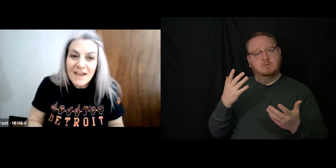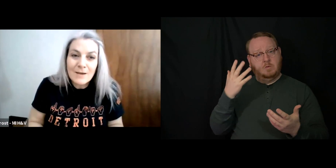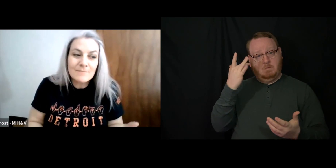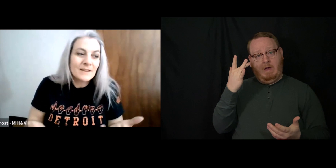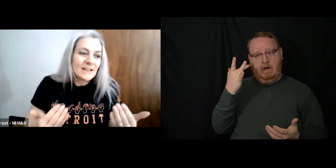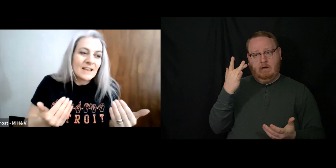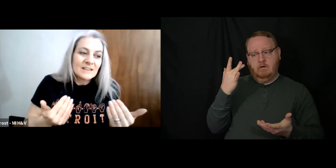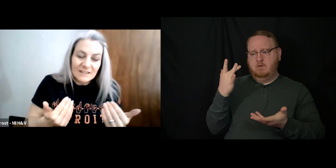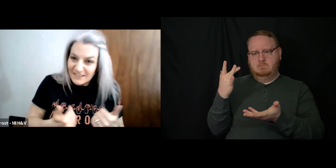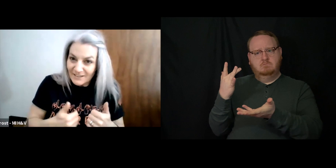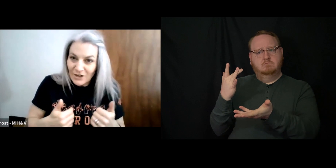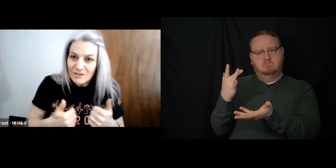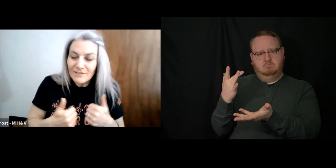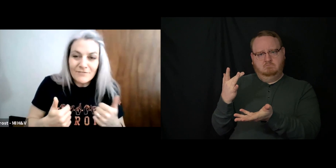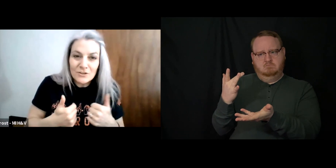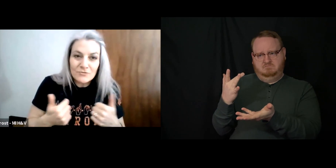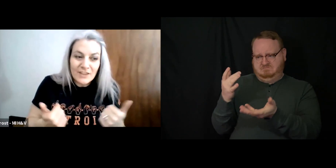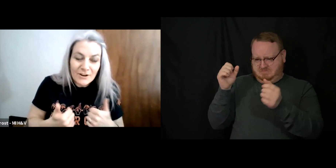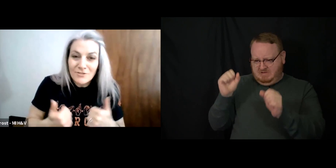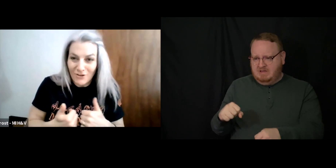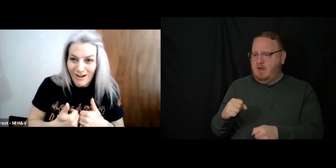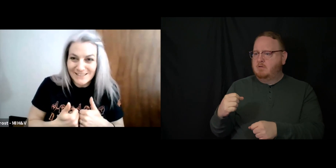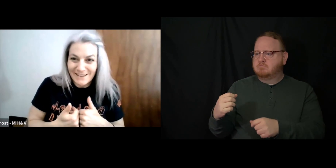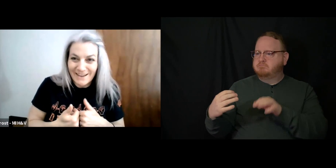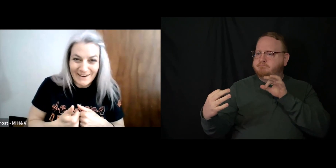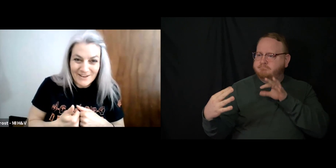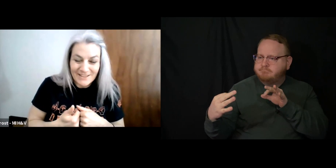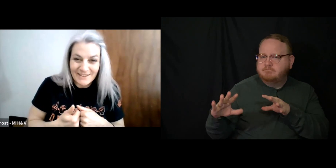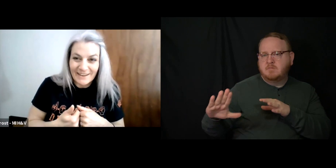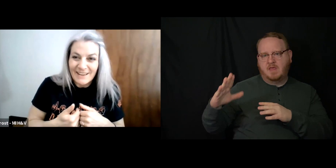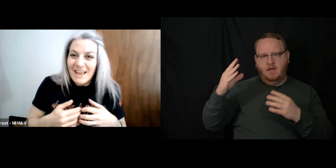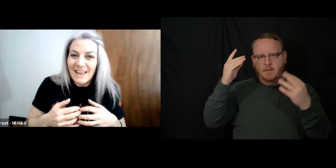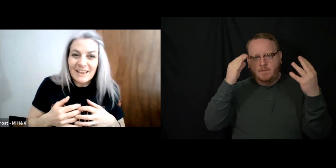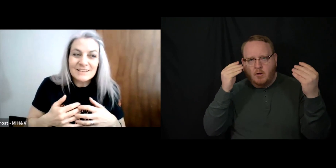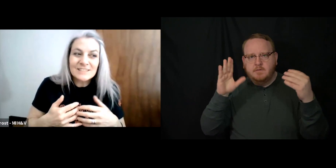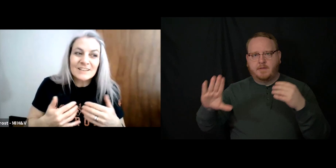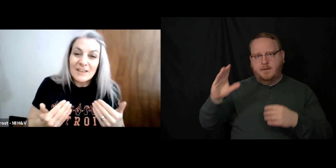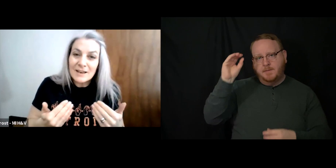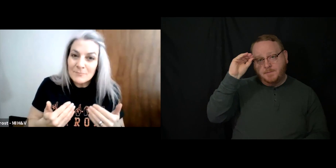them you know give you their thoughts on everything and then